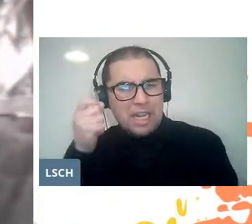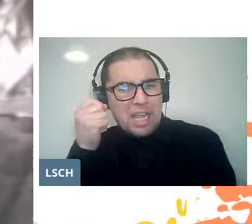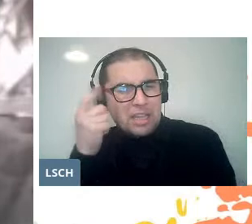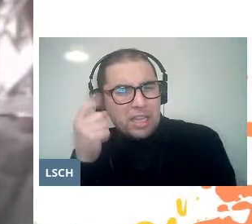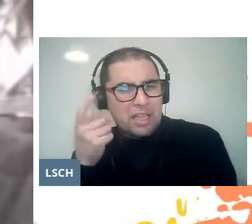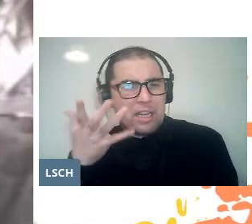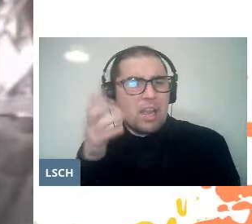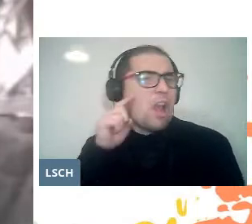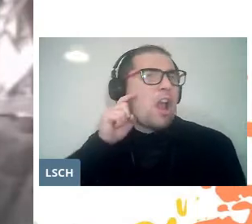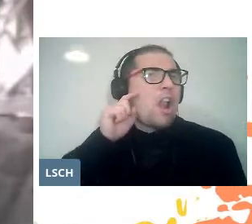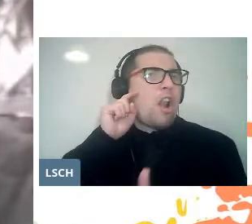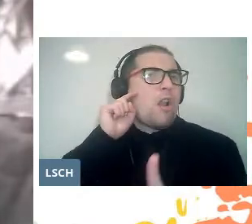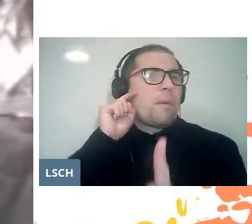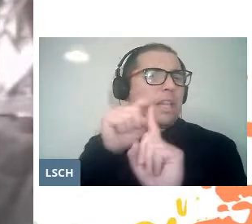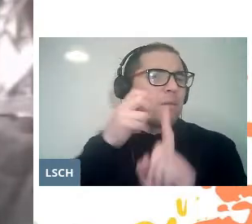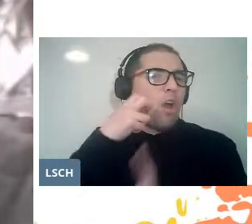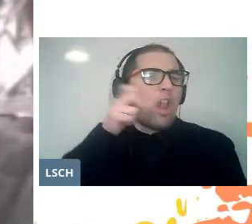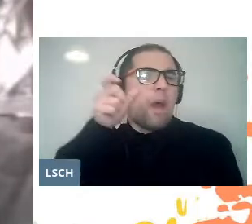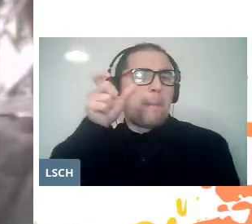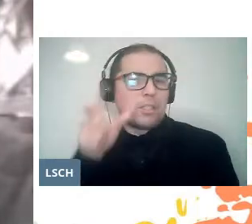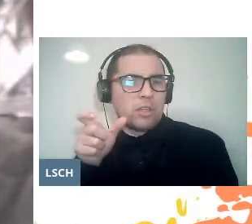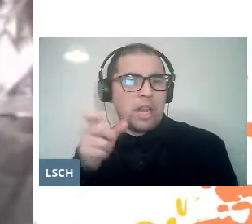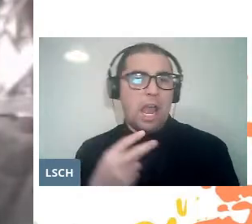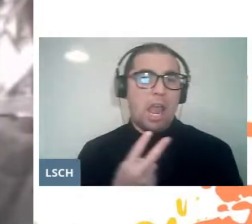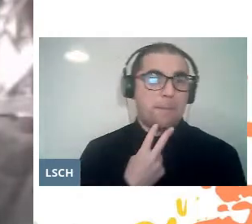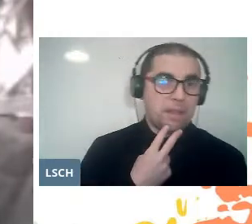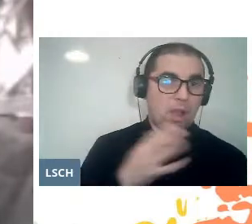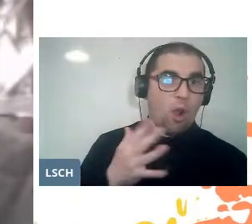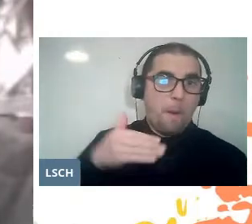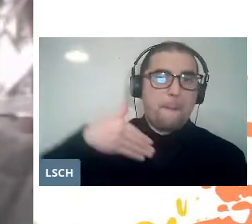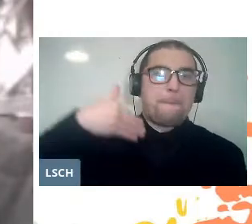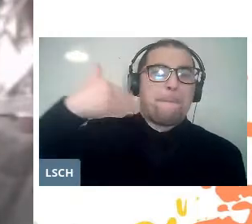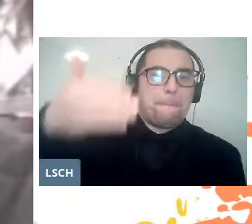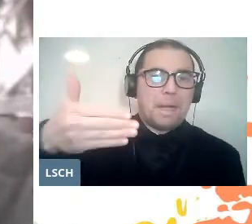of the human being, both in life and in the hereafter.